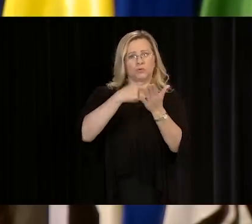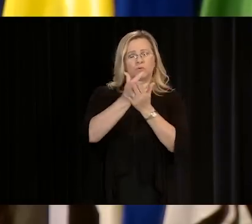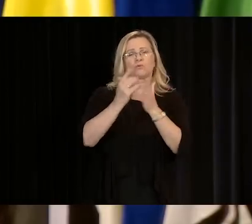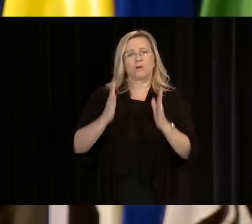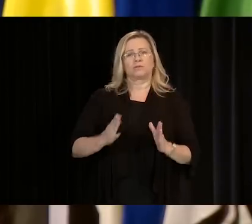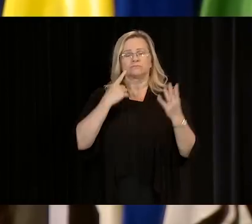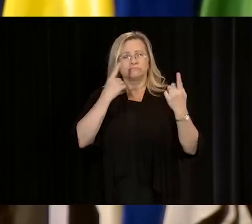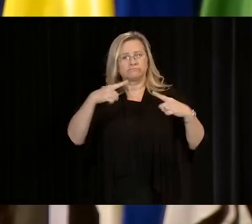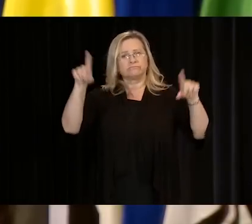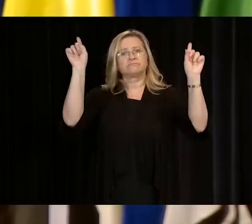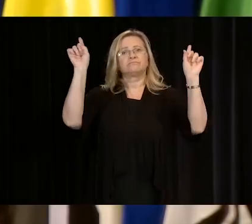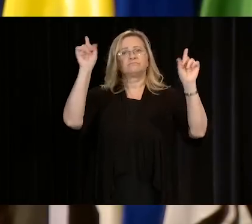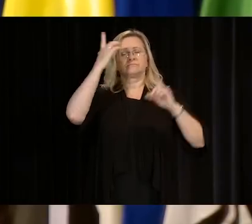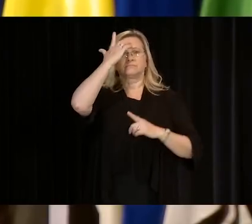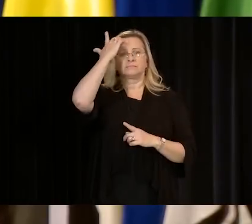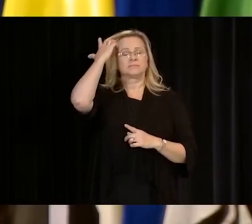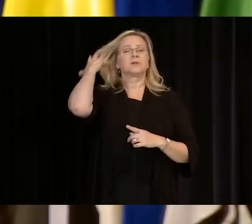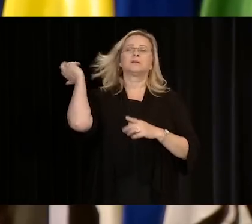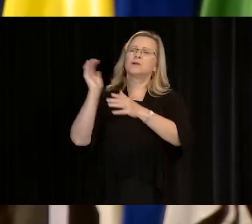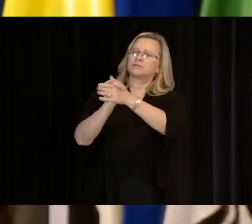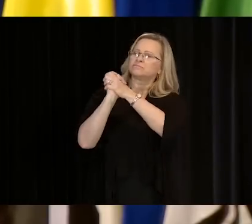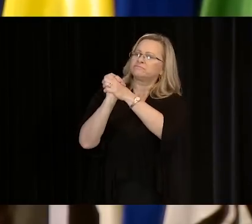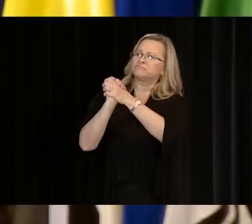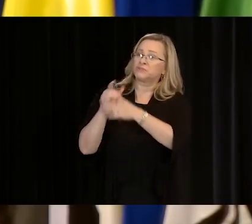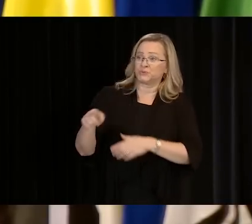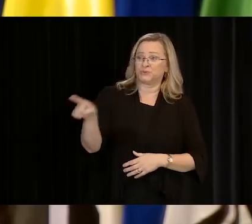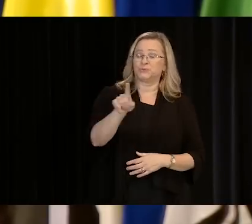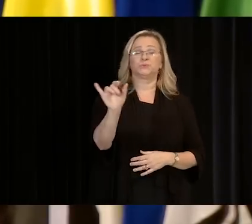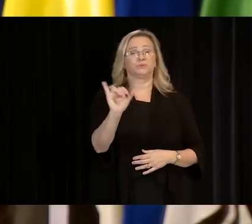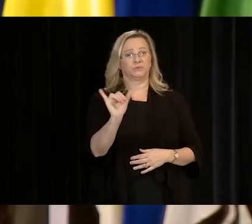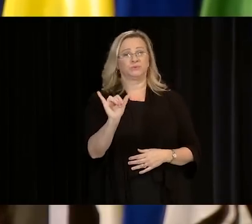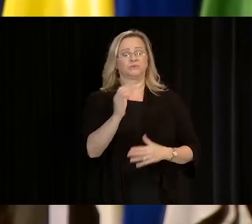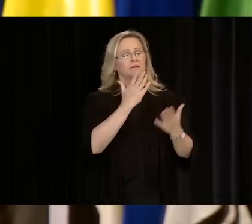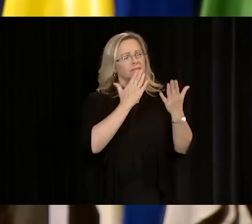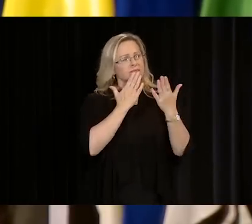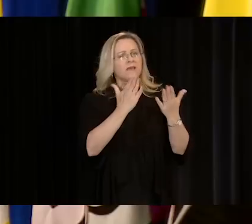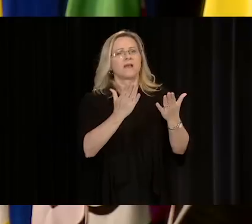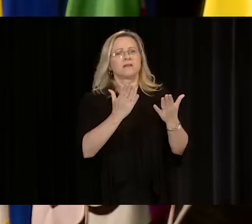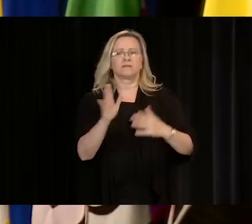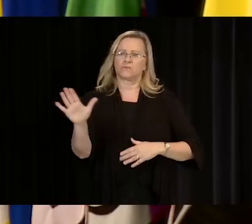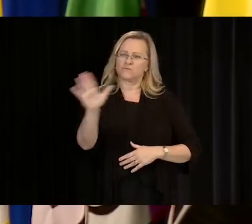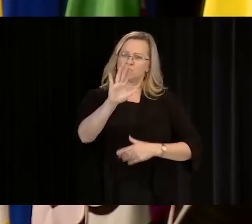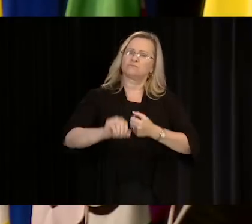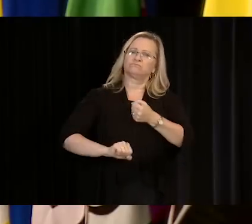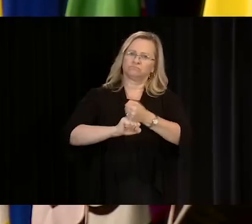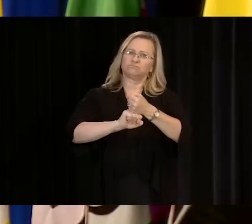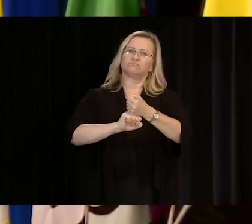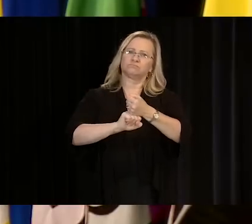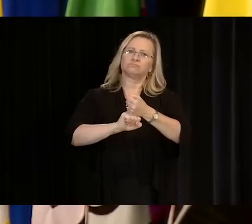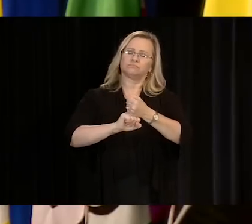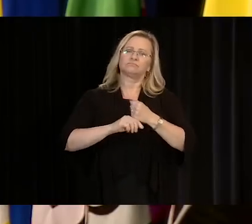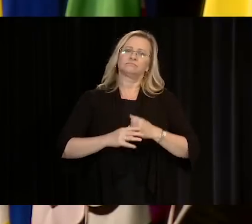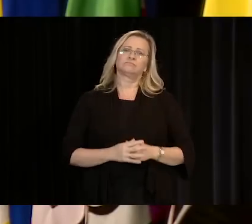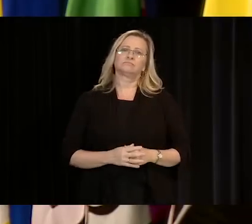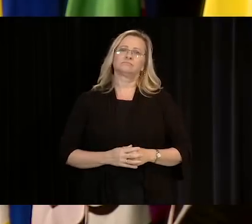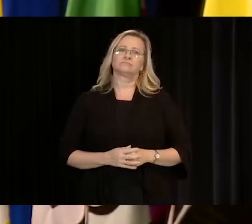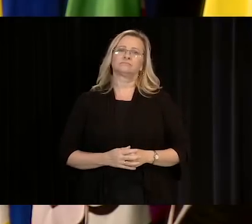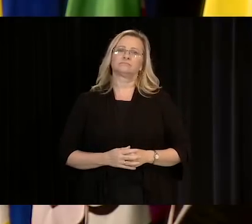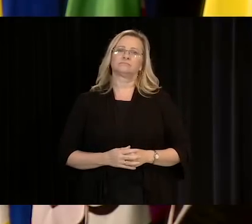CONGRATULATIONS TO YOU AND THANK YOU FOR YOUR SUPPORT. AS OUR FINAL RICHLAND COLLEGE GRADUATING CLASS,